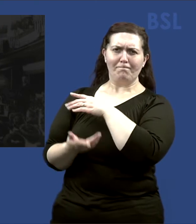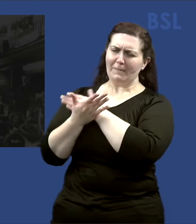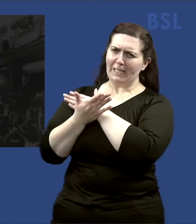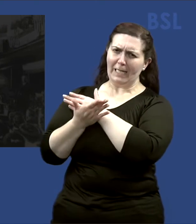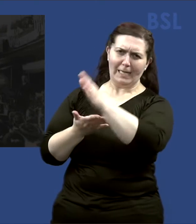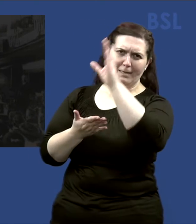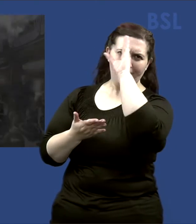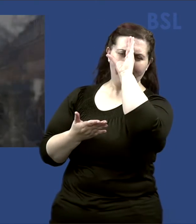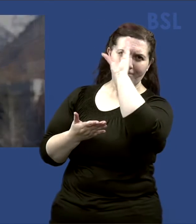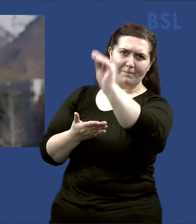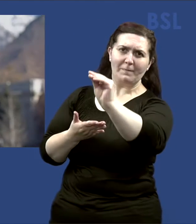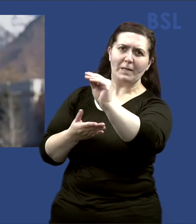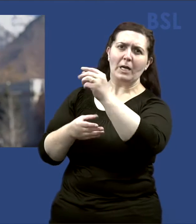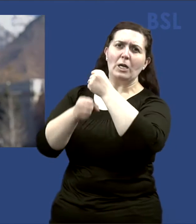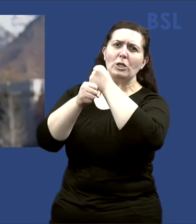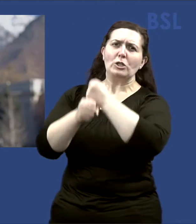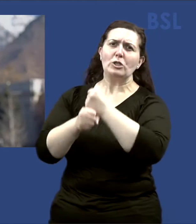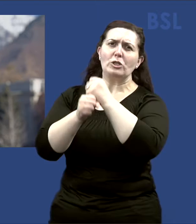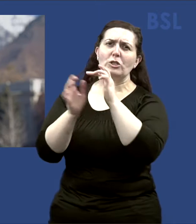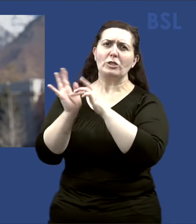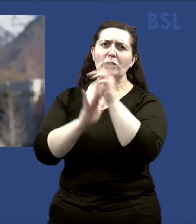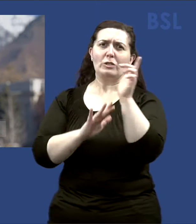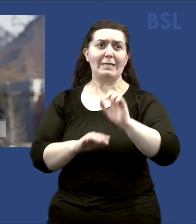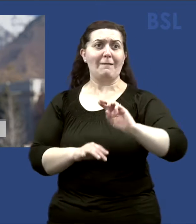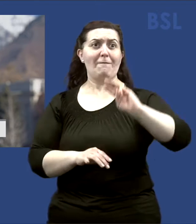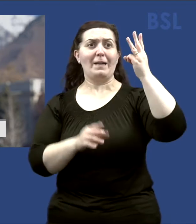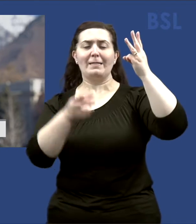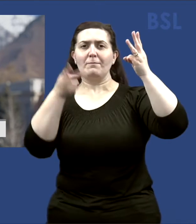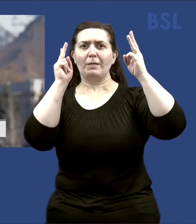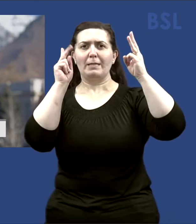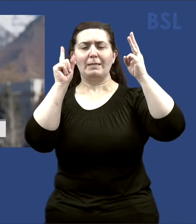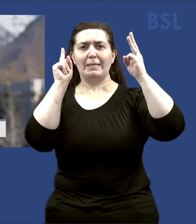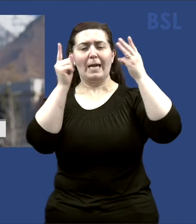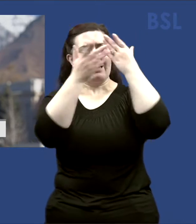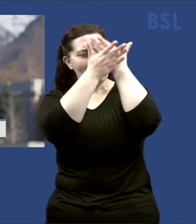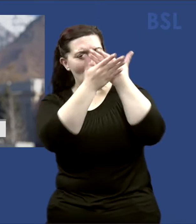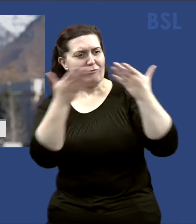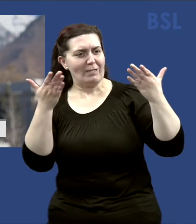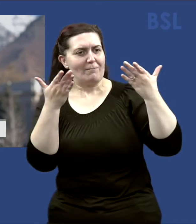Brent Roberts:"It sends a clear message, that the church, especially the First Presidency,